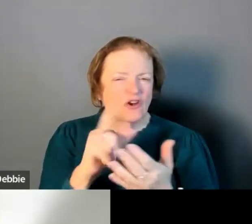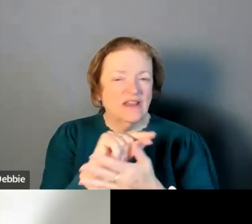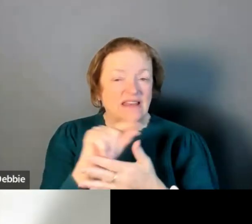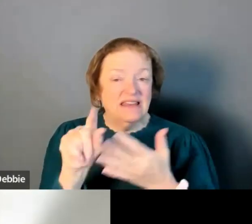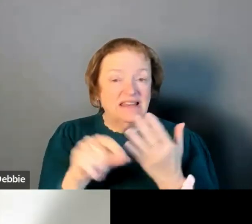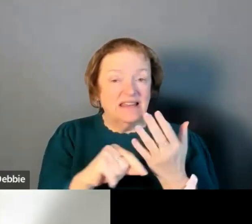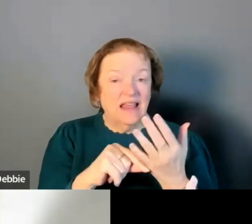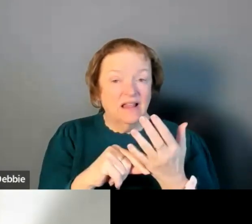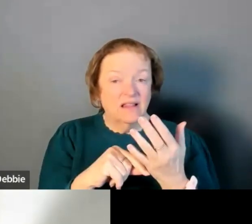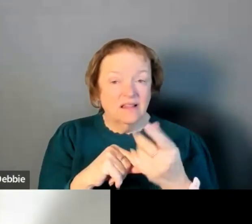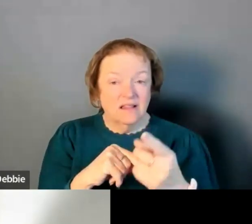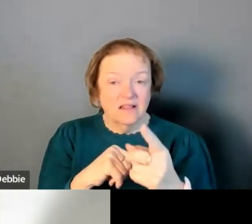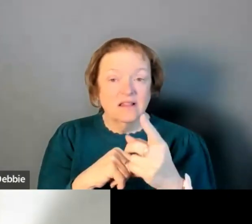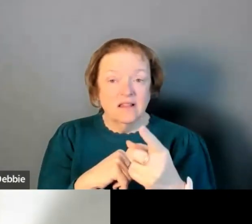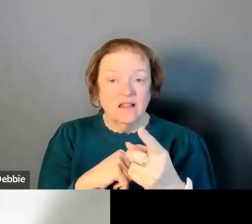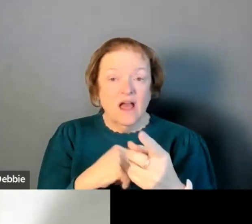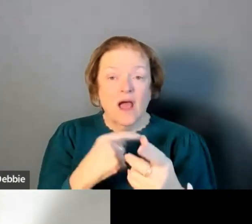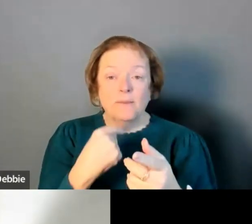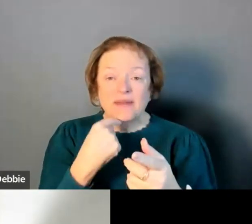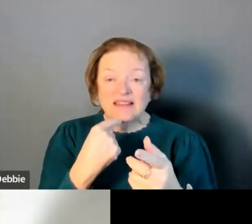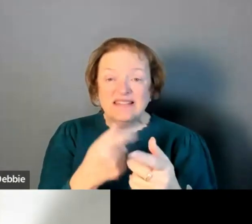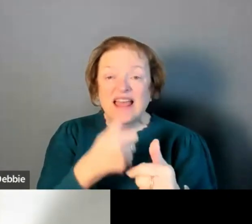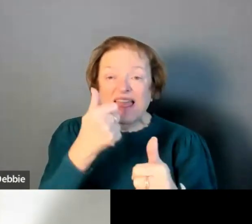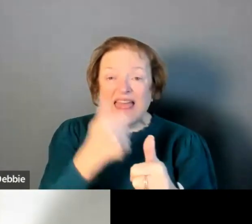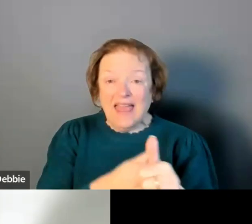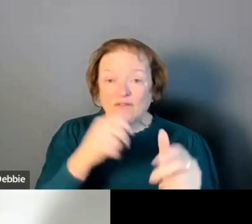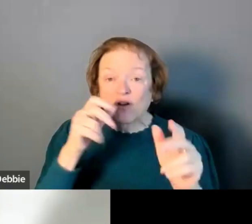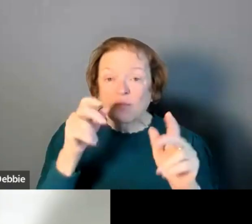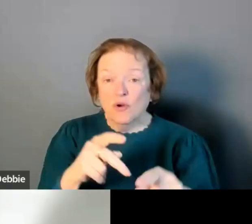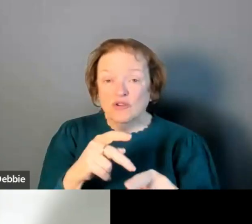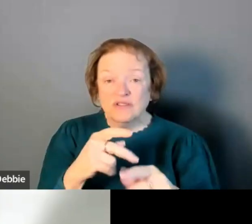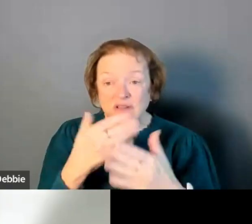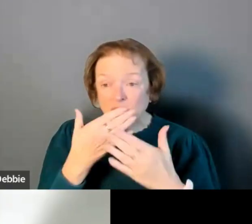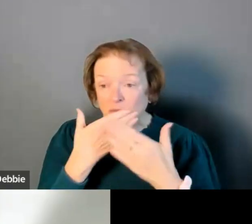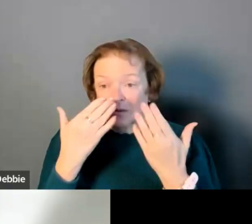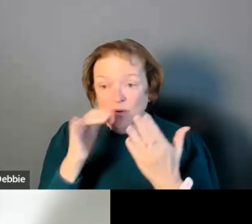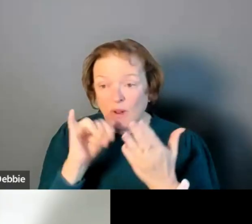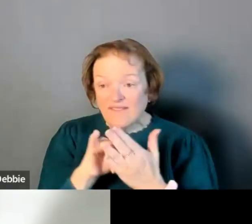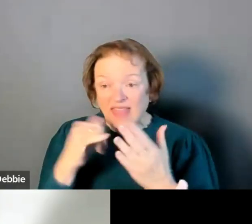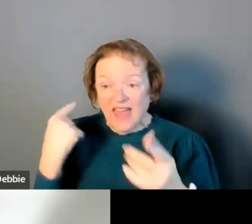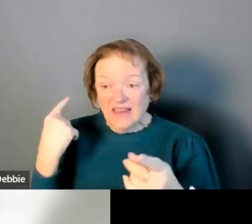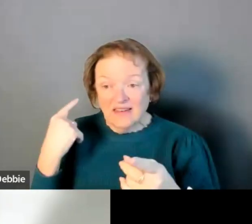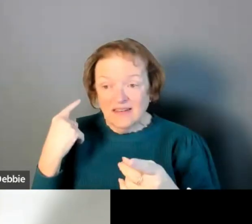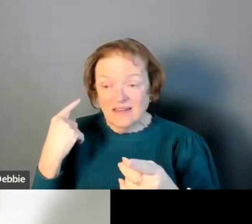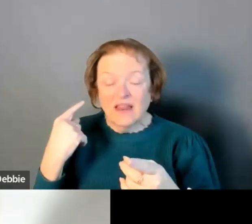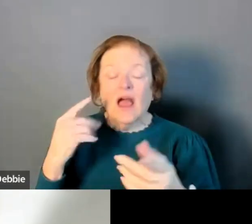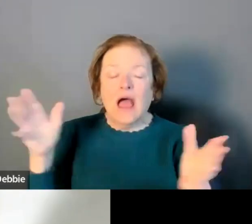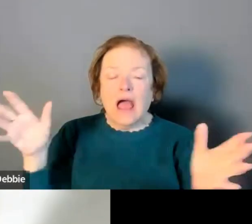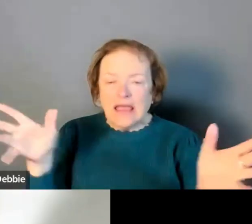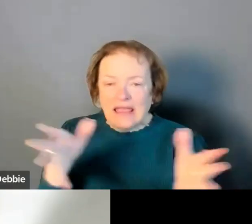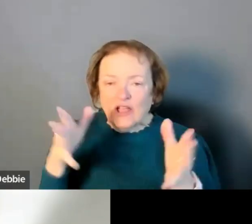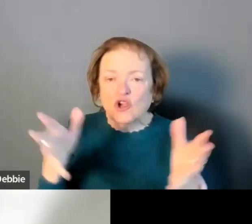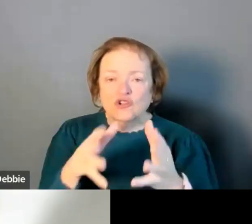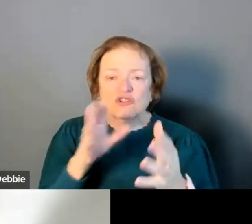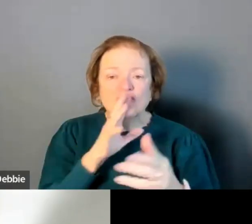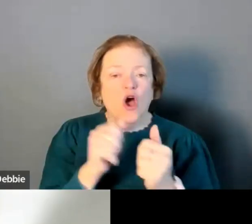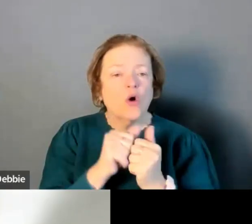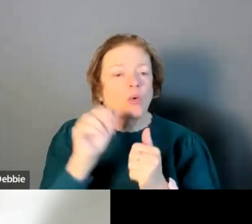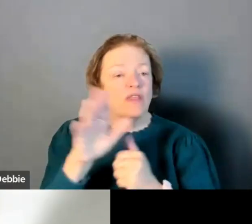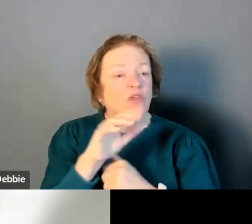I am going to tell every person, if you do not have one of these. I am going to encourage you to speak to your educational audiologist at your